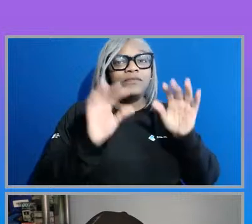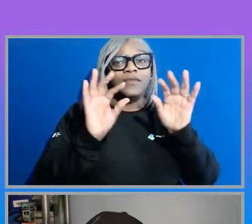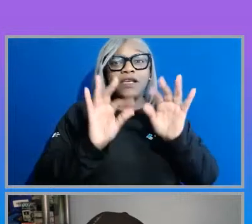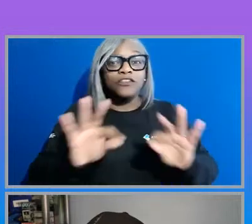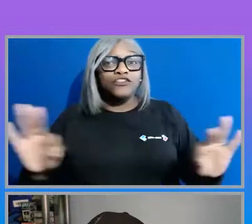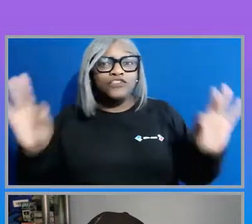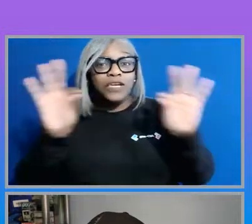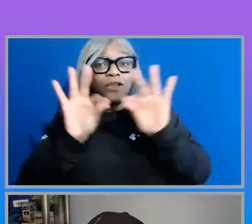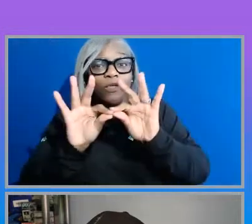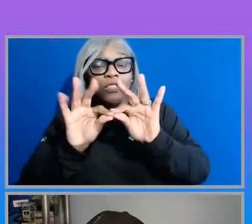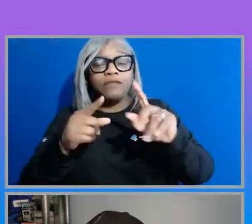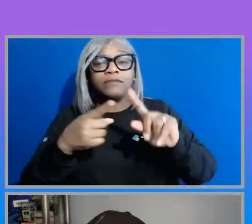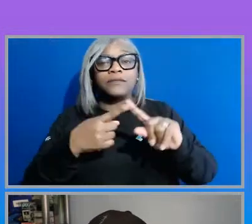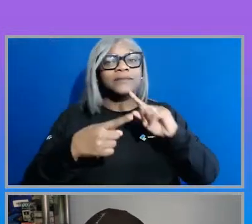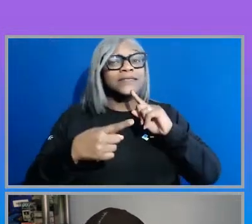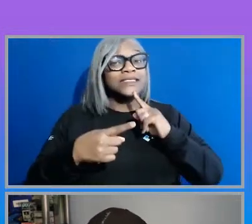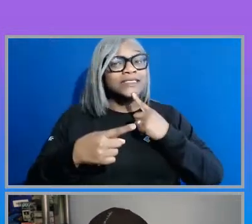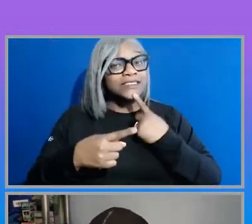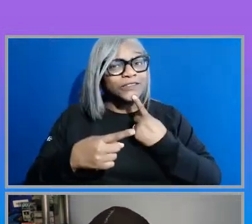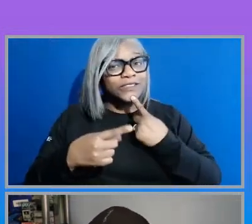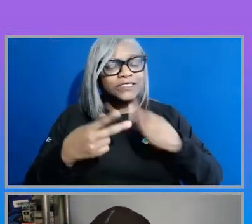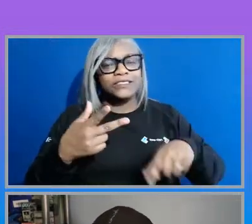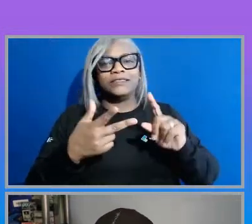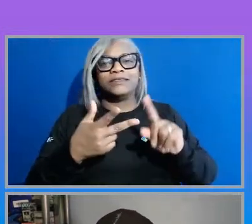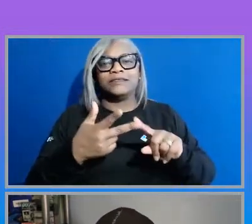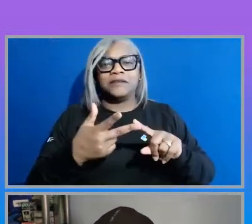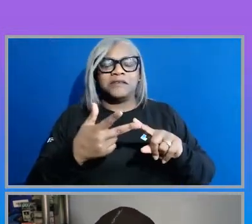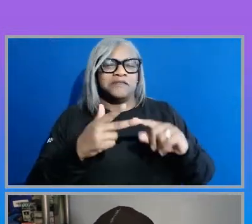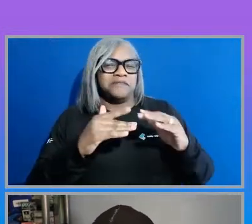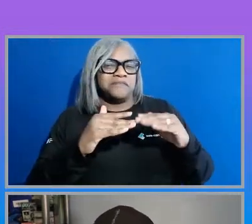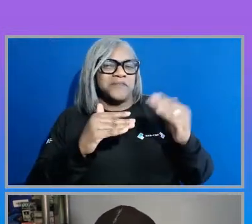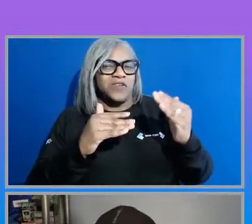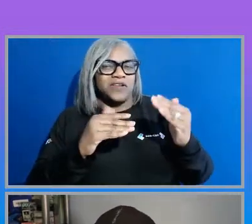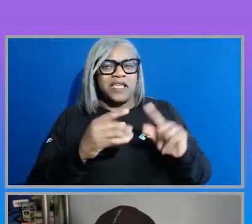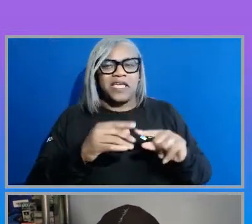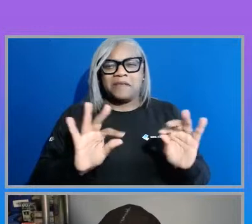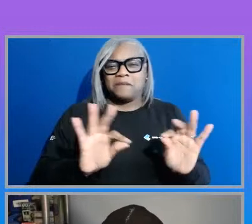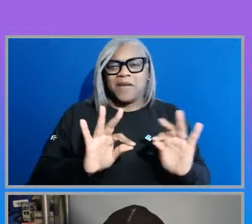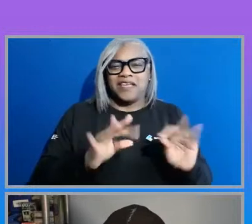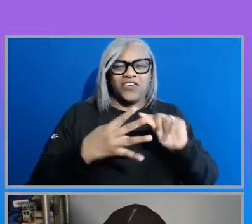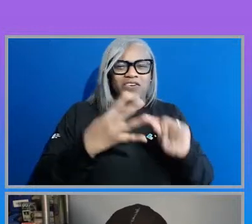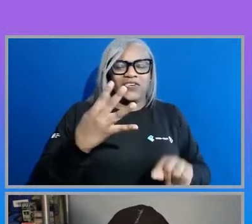serious, moderate and minor. And one thing I wanted to stress